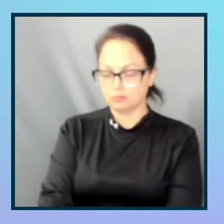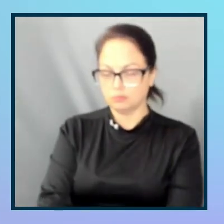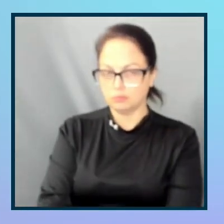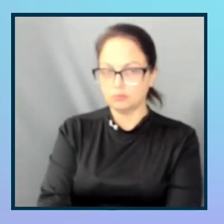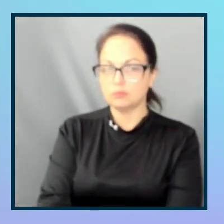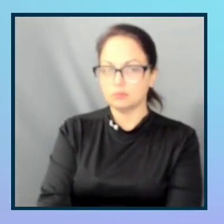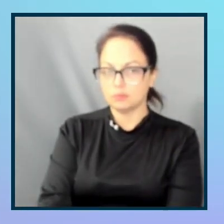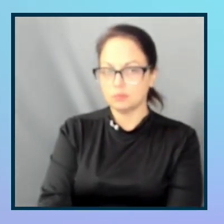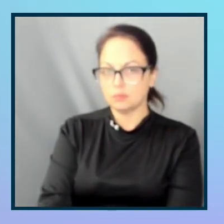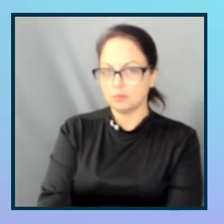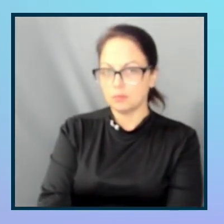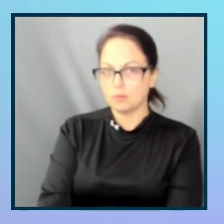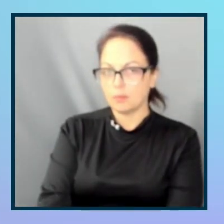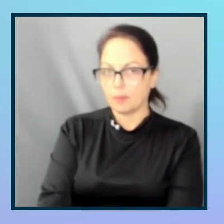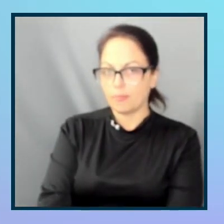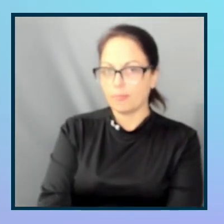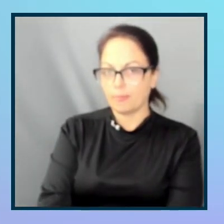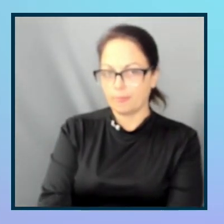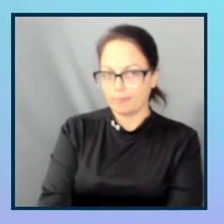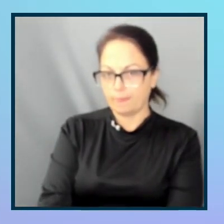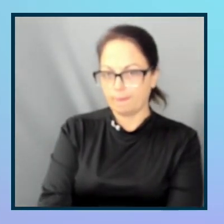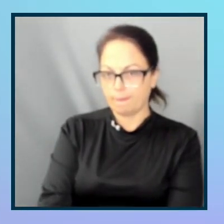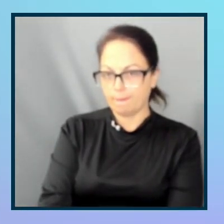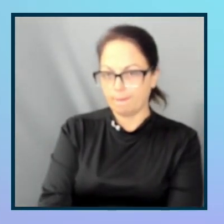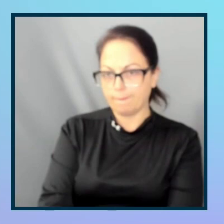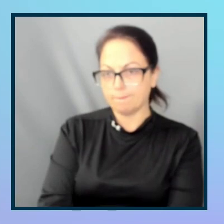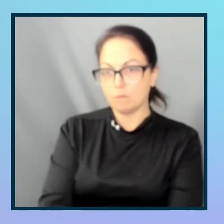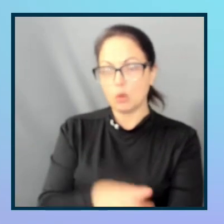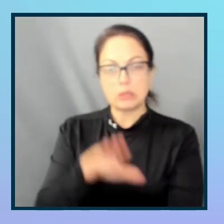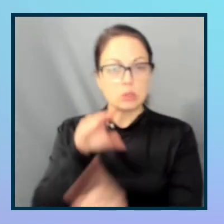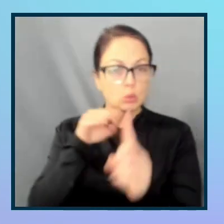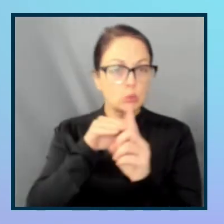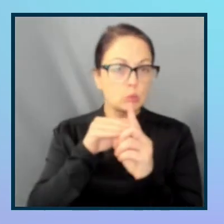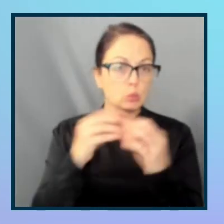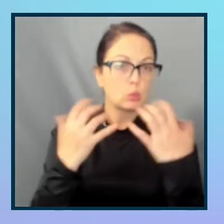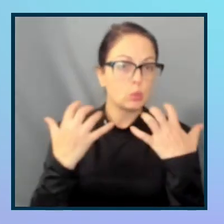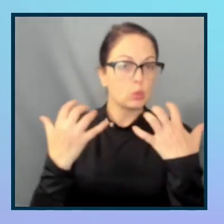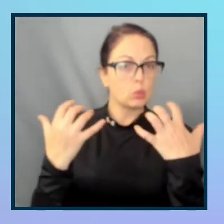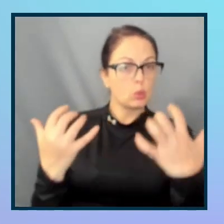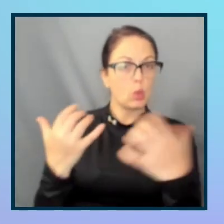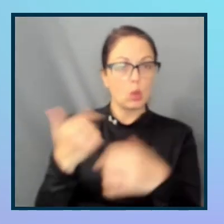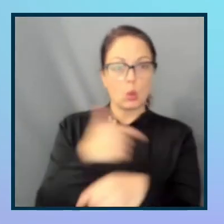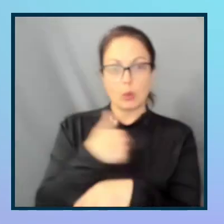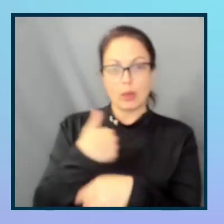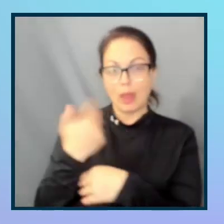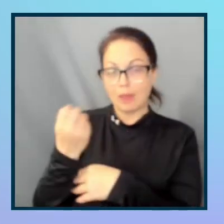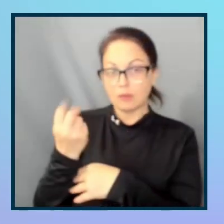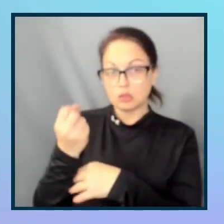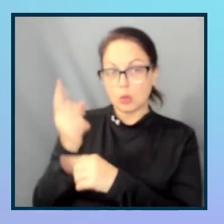And I just wanna remind the audience we have about 12 minutes left in this panel. We'll try to leave the last 10 for Q&A,